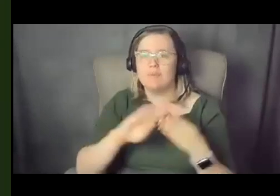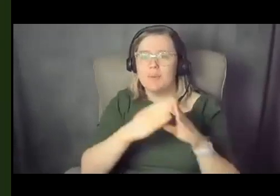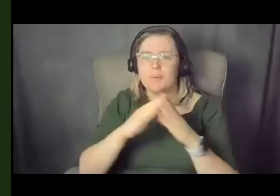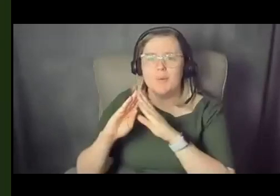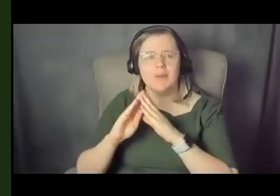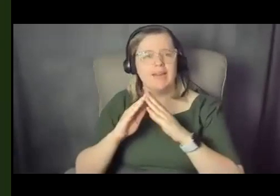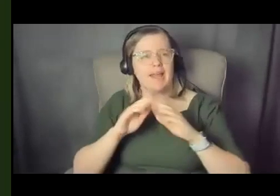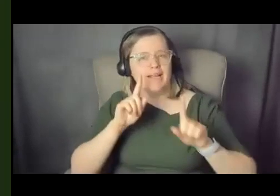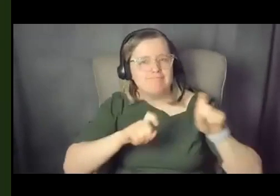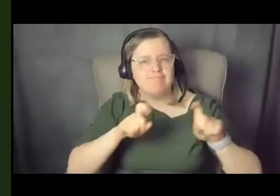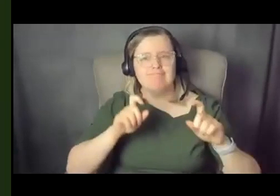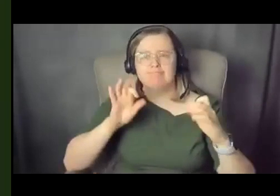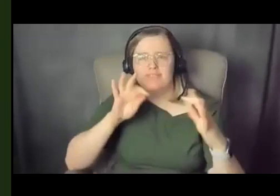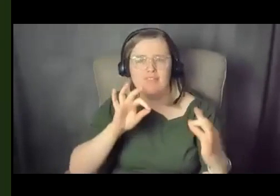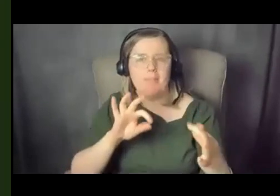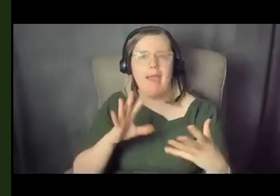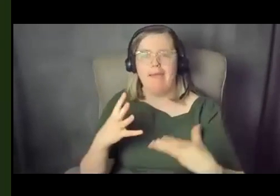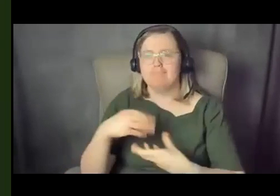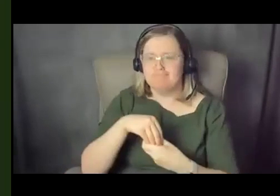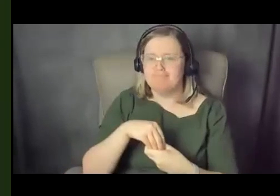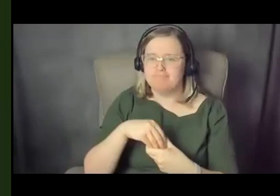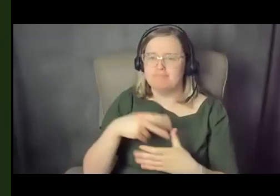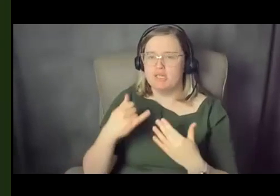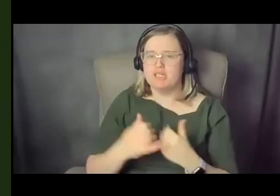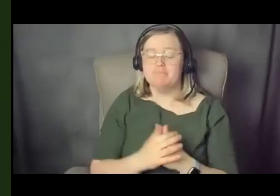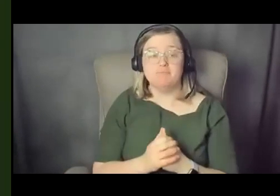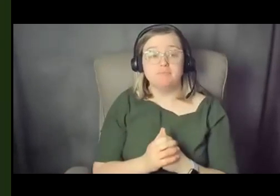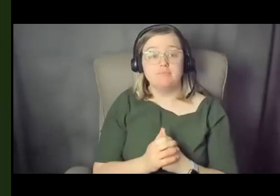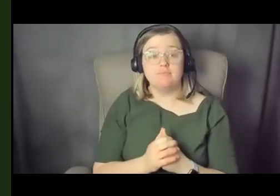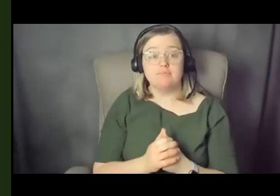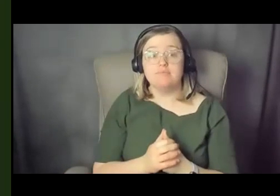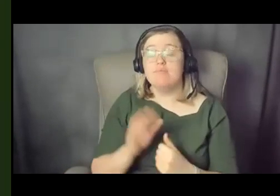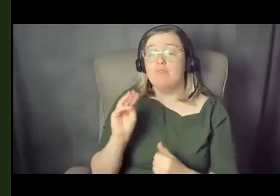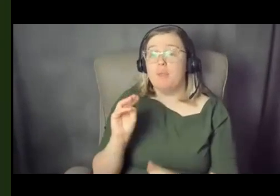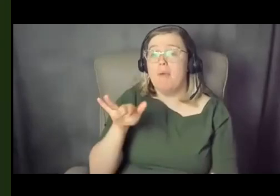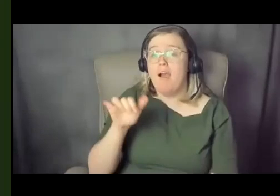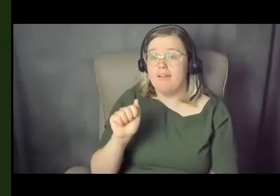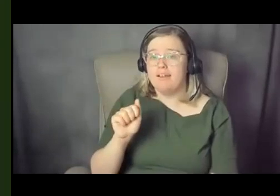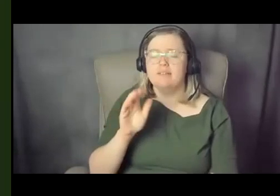Monica will be talking about upcoming outreach at the end of this presentation.